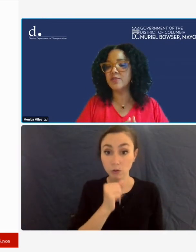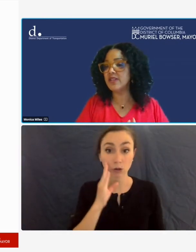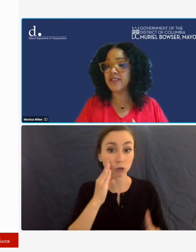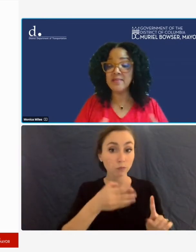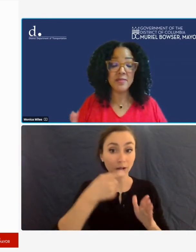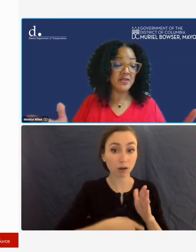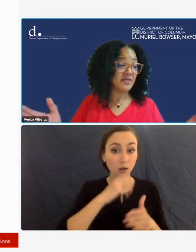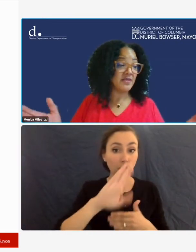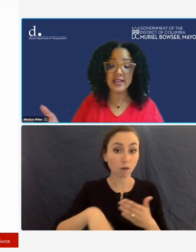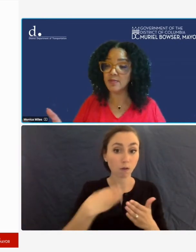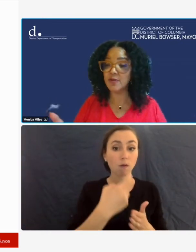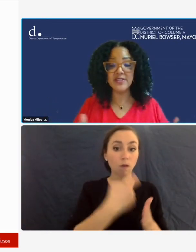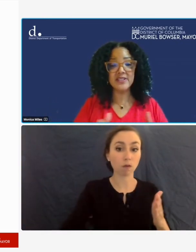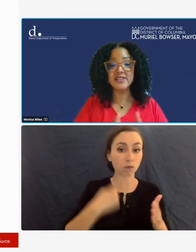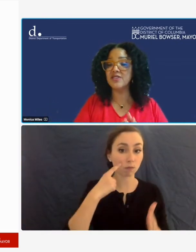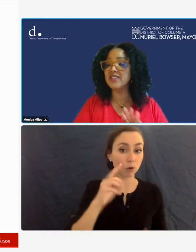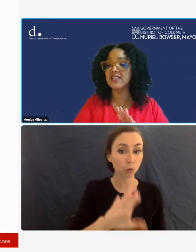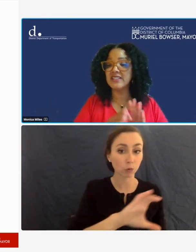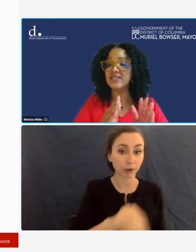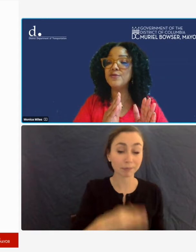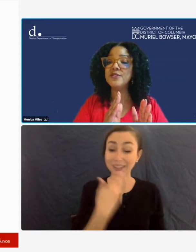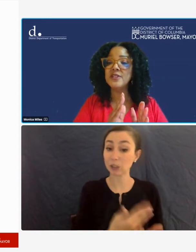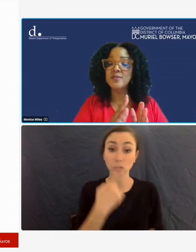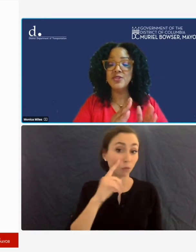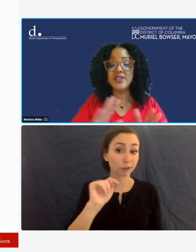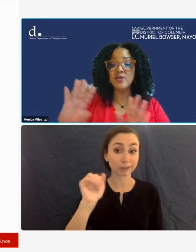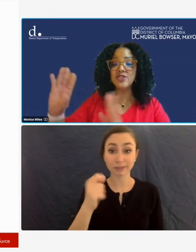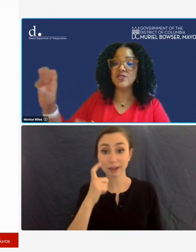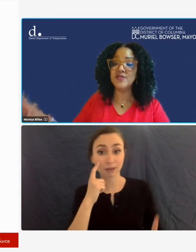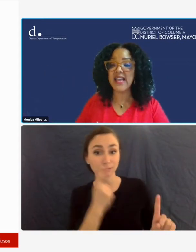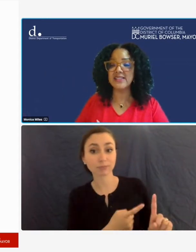may be great for tax purposes you know there's a there's a difference between what you do for taxes